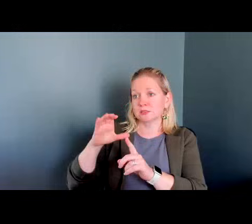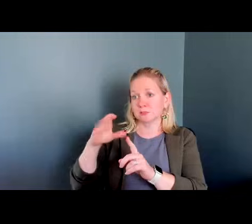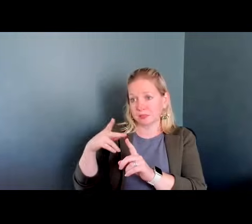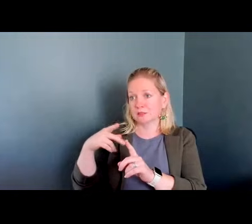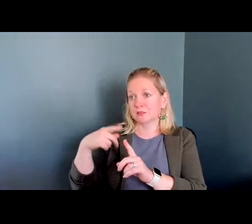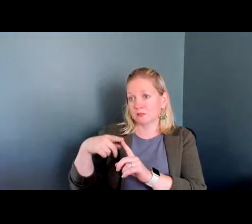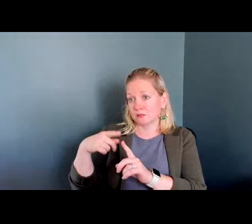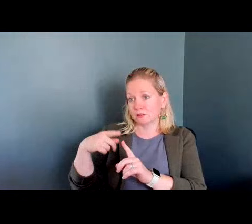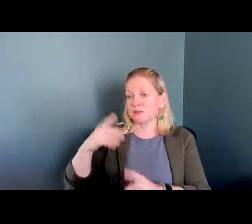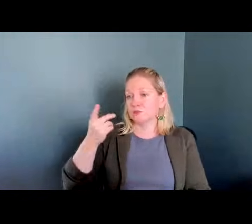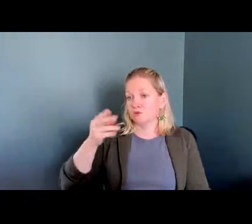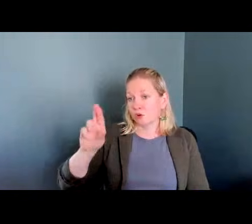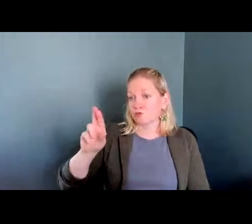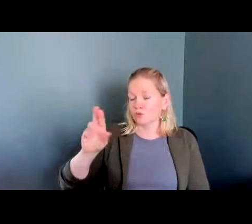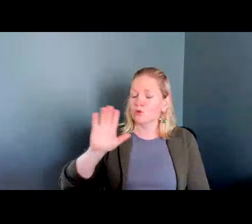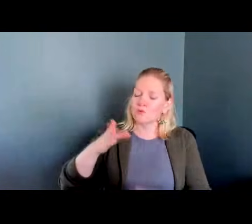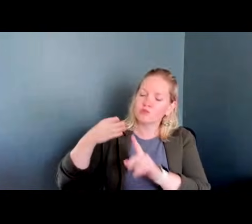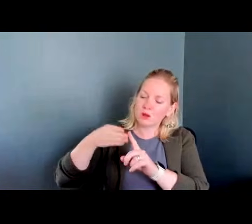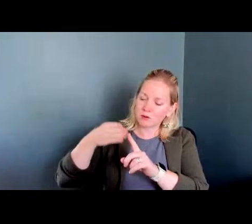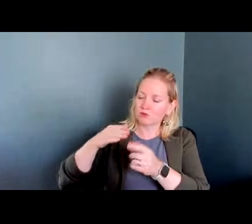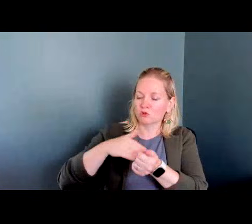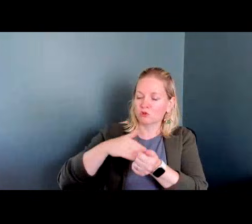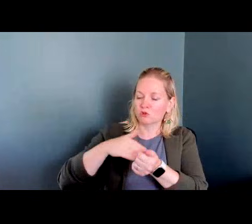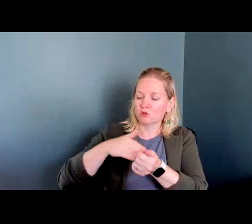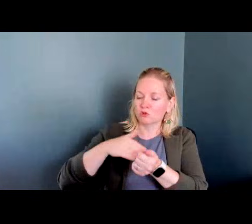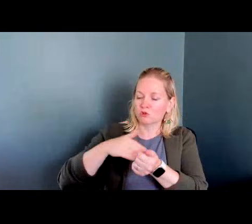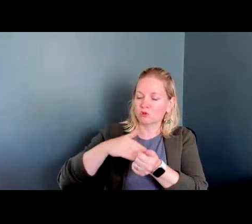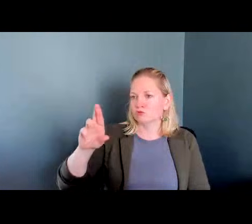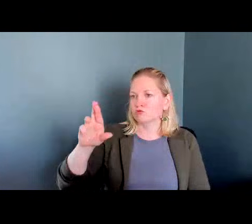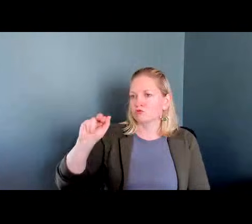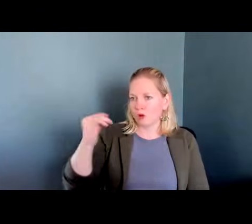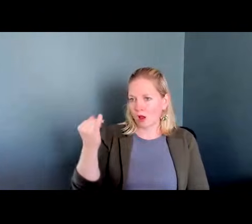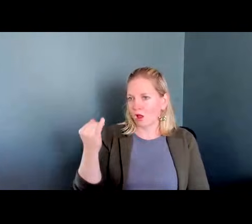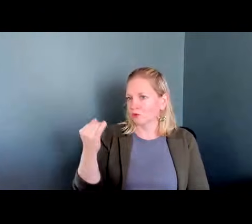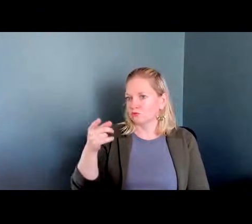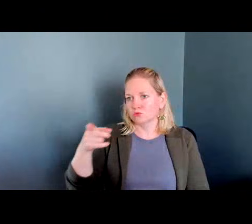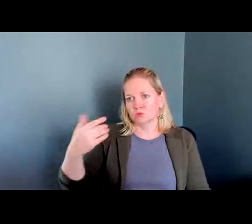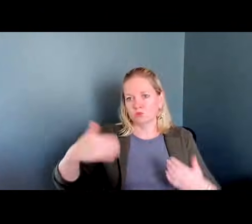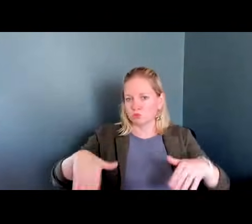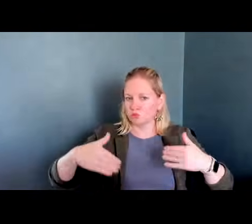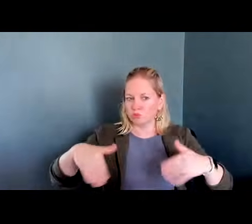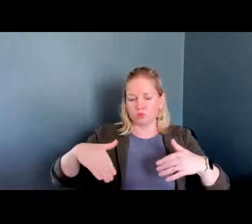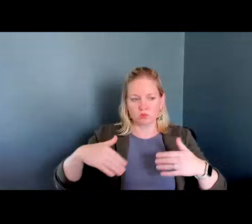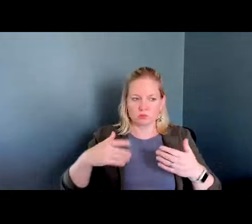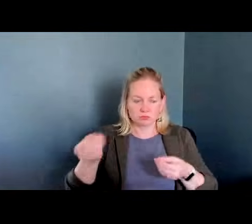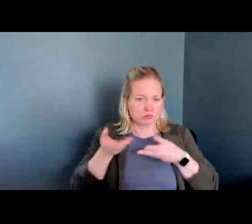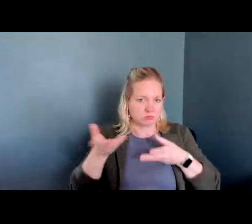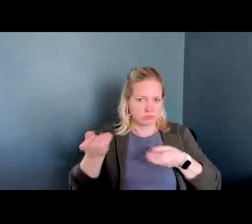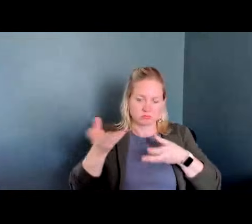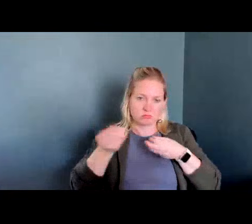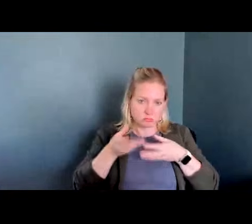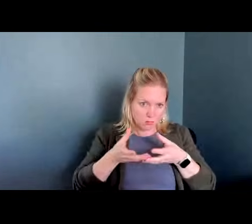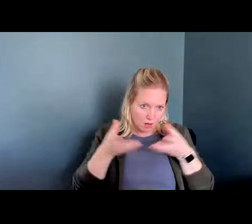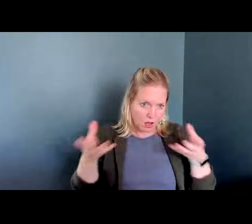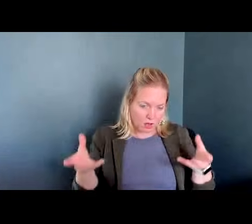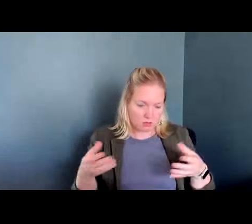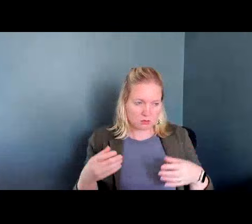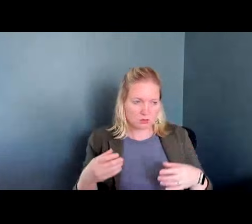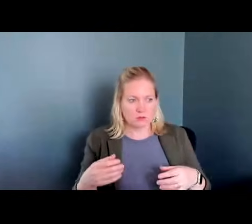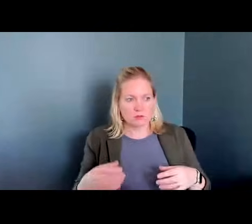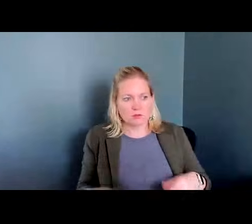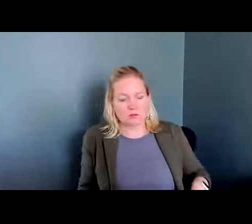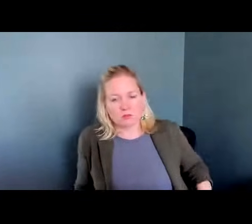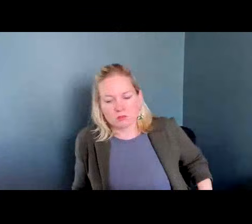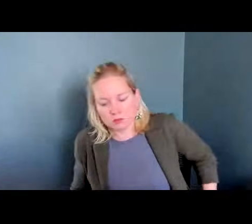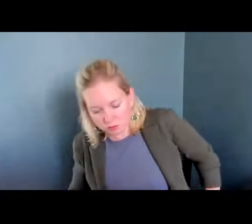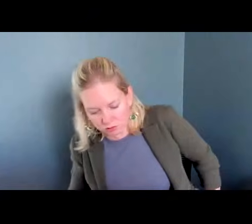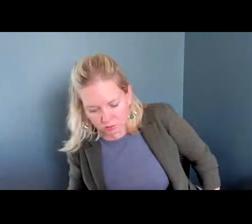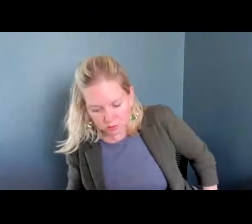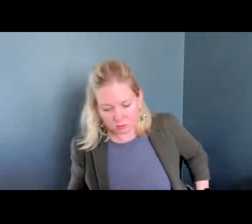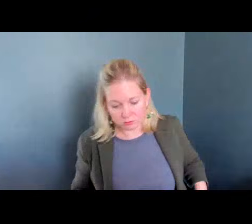was the outlet -- big resource outlet for us. And then, kind of just getting online,